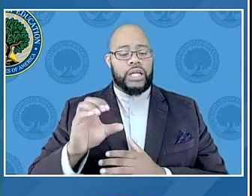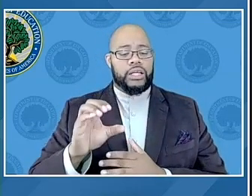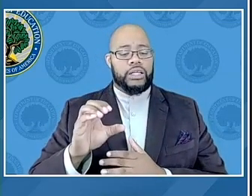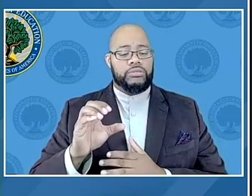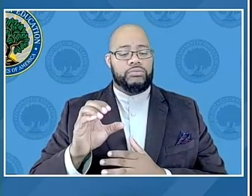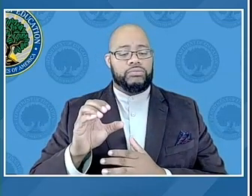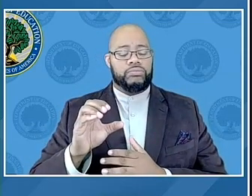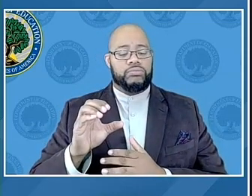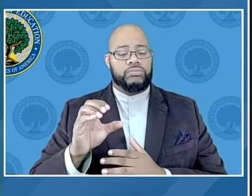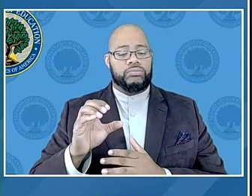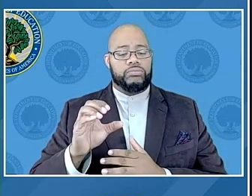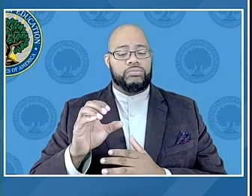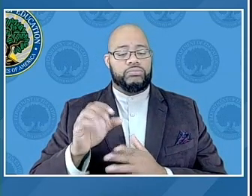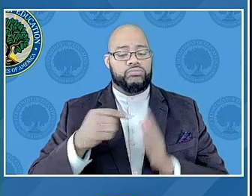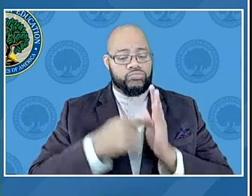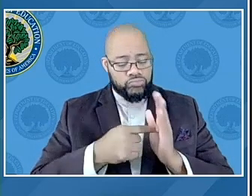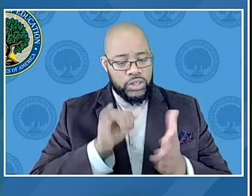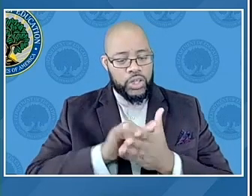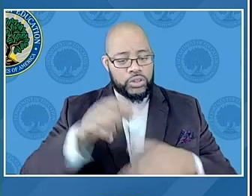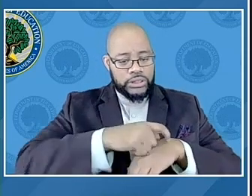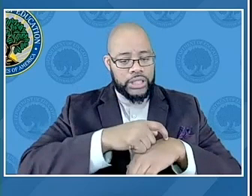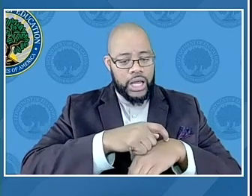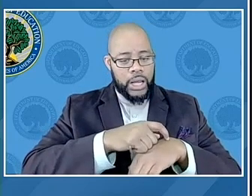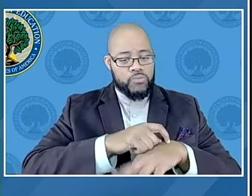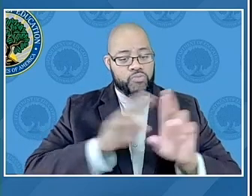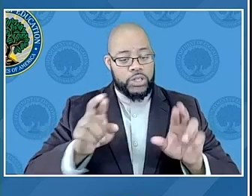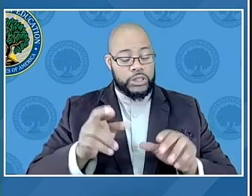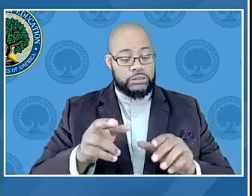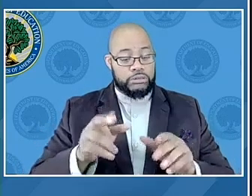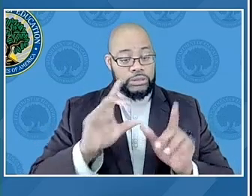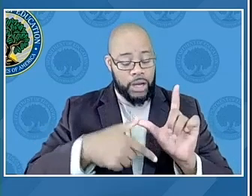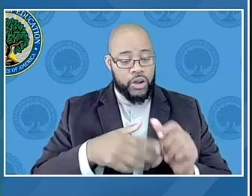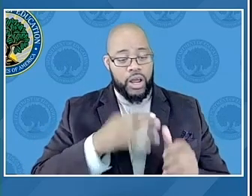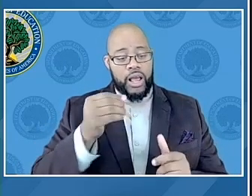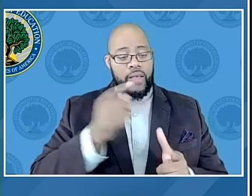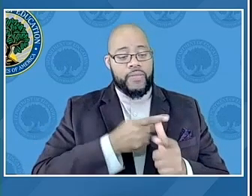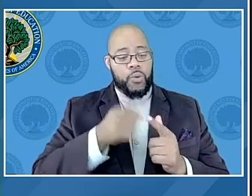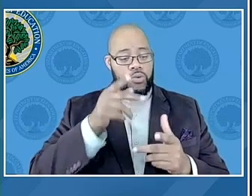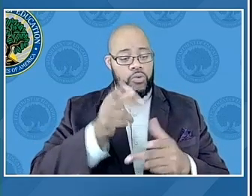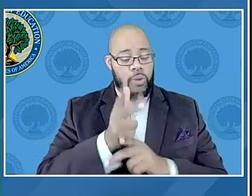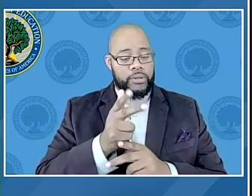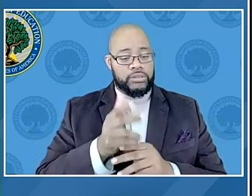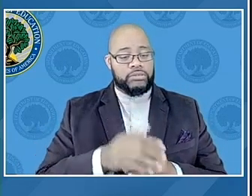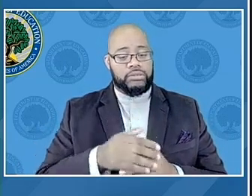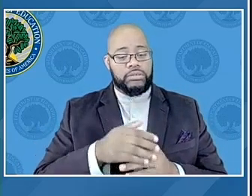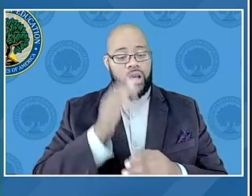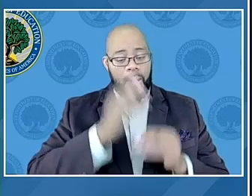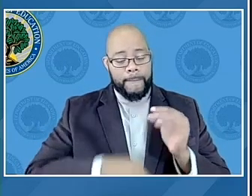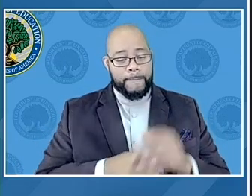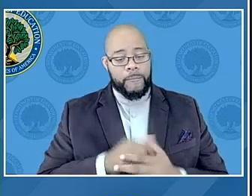indication that your time is about to expire. And then when your three minutes are up, you will be so notified.